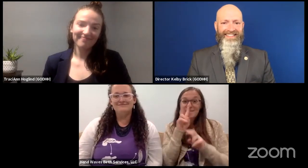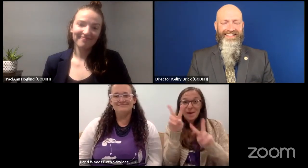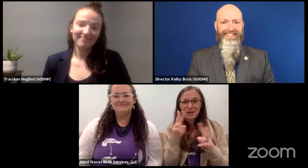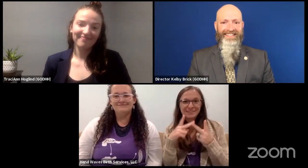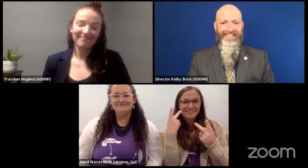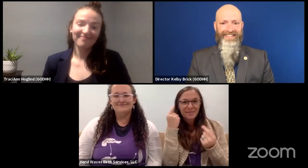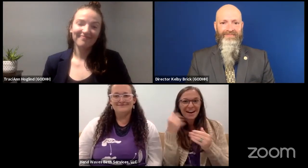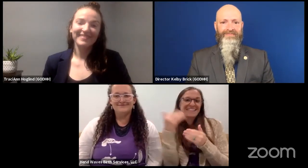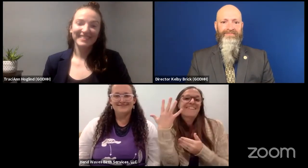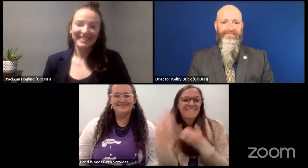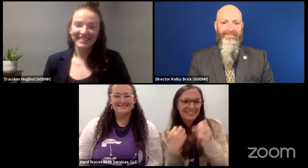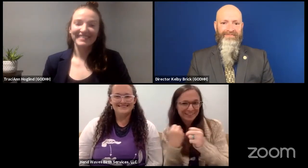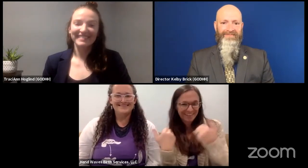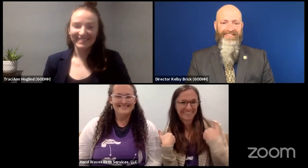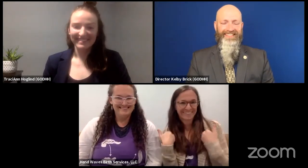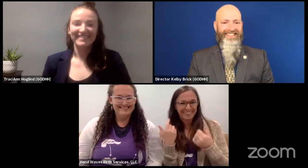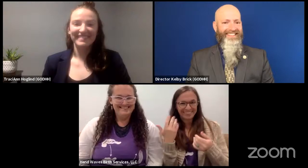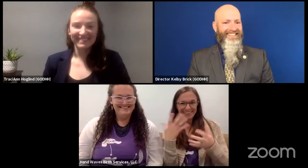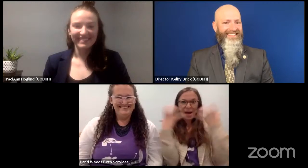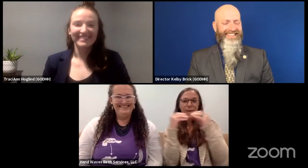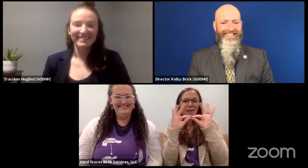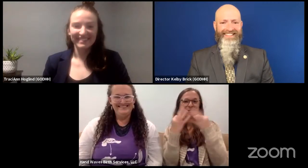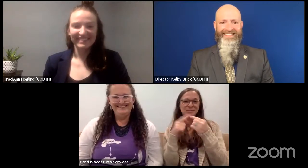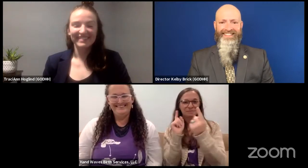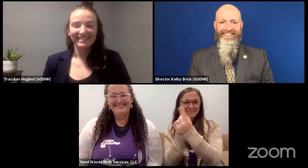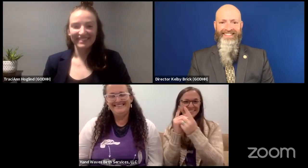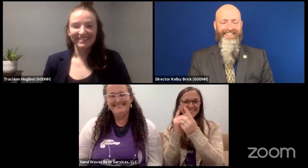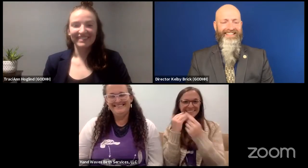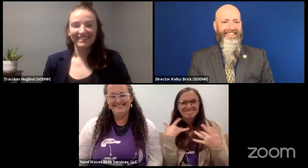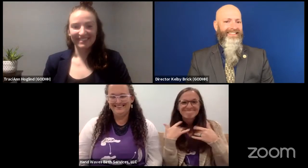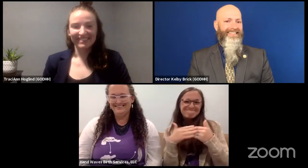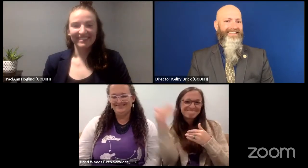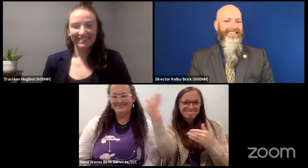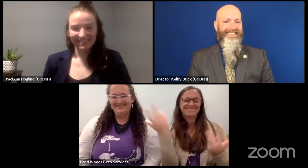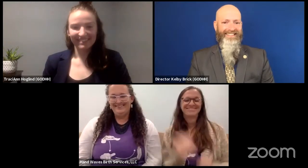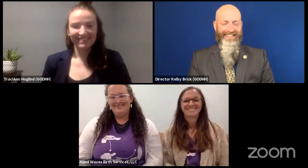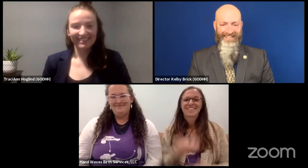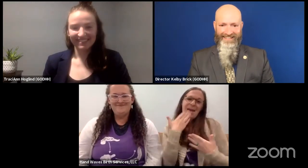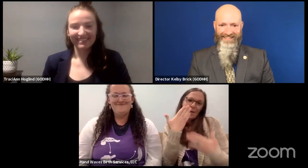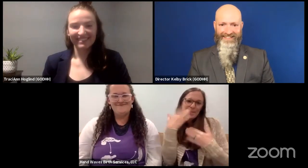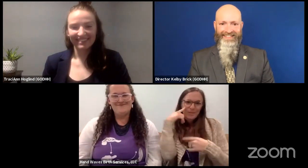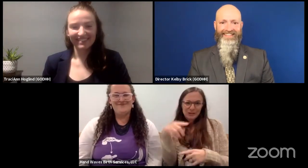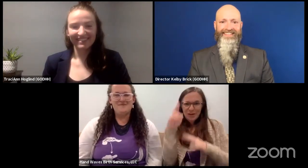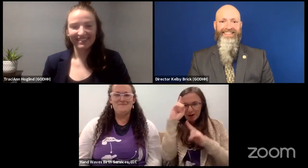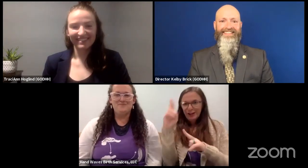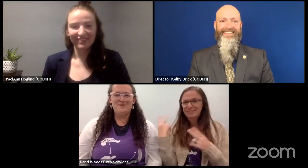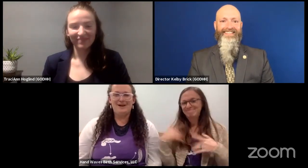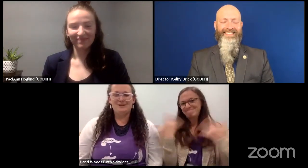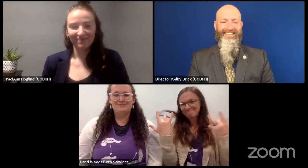families. And we look forward to what the next five years are going to bring. Thank